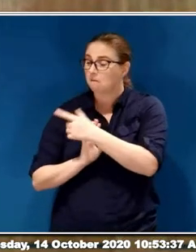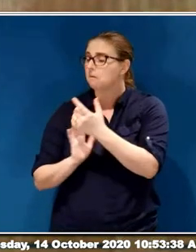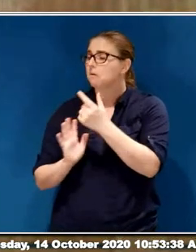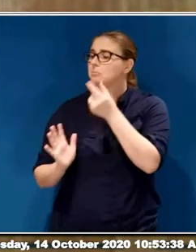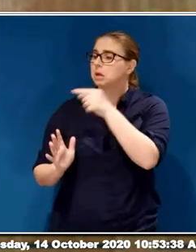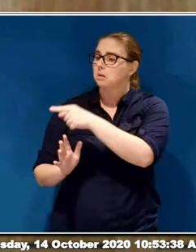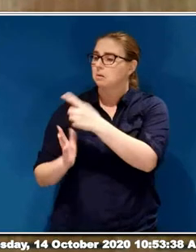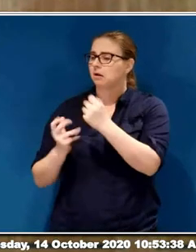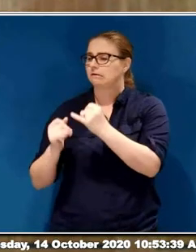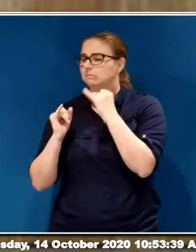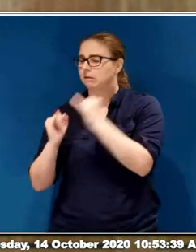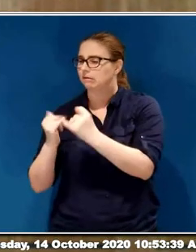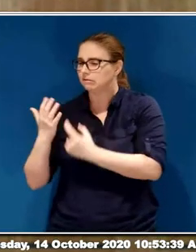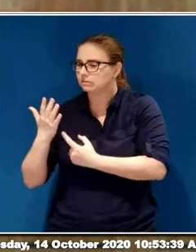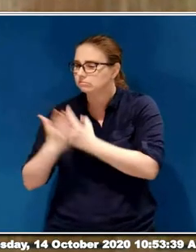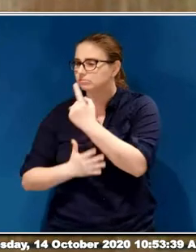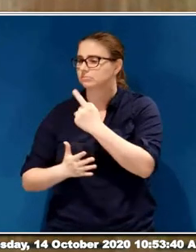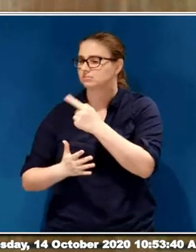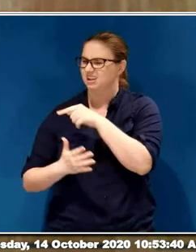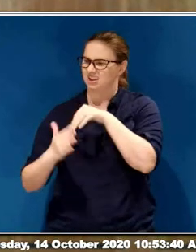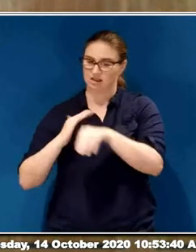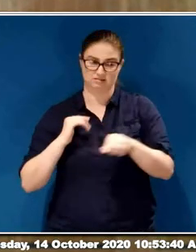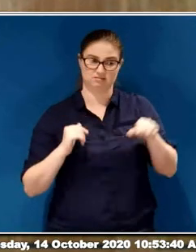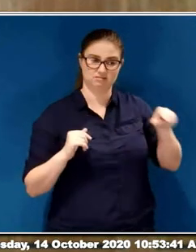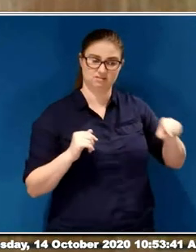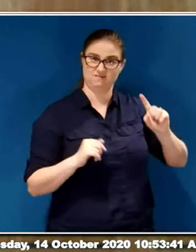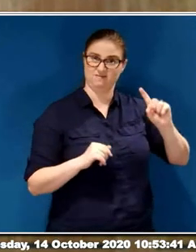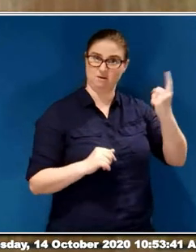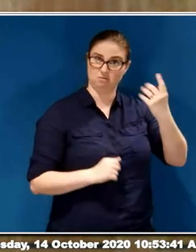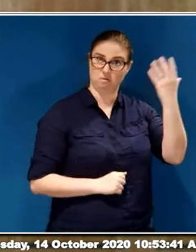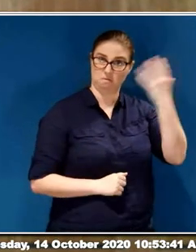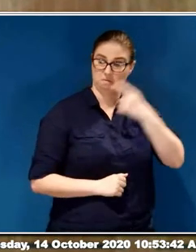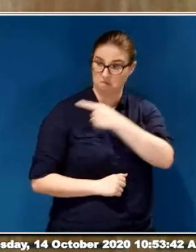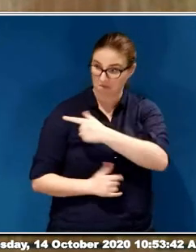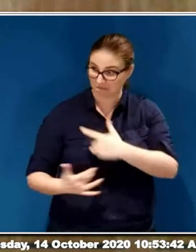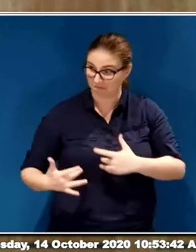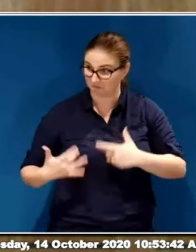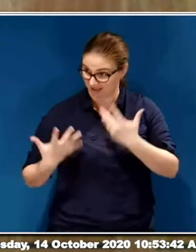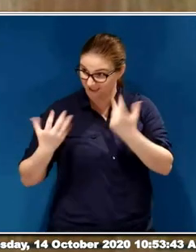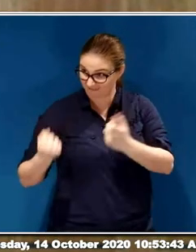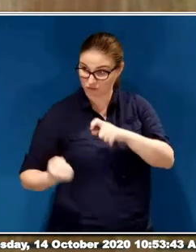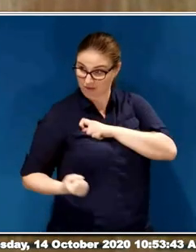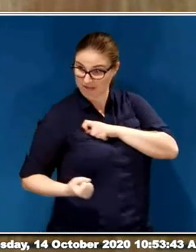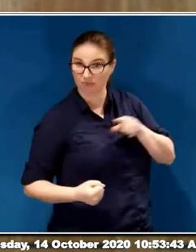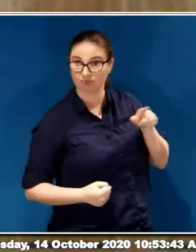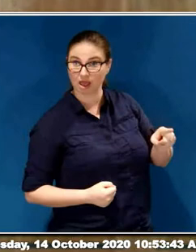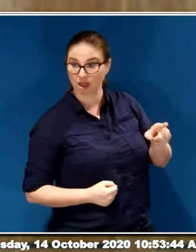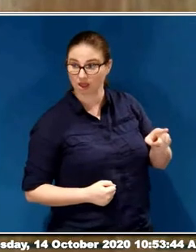Yeah, yeah. and that you would be able to work it out? Yep, of course. But at [bleep] you didn't necessarily -- Nup. feel that? KOBE: No.